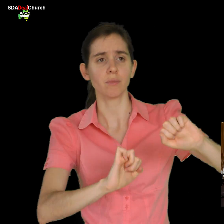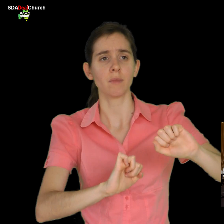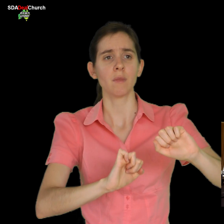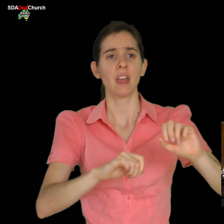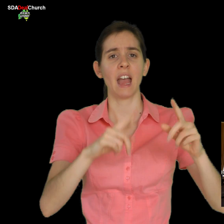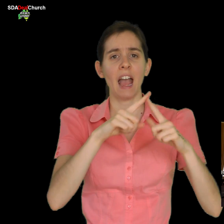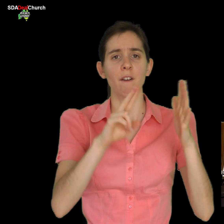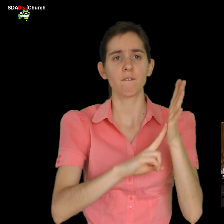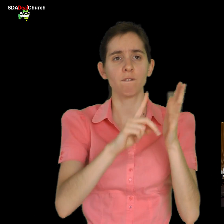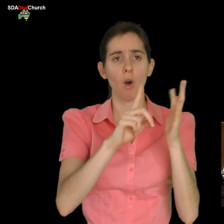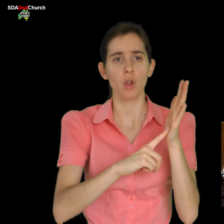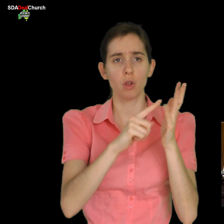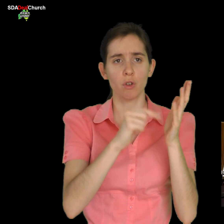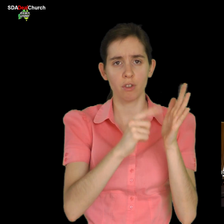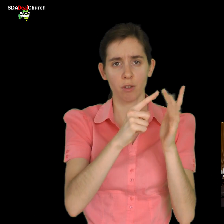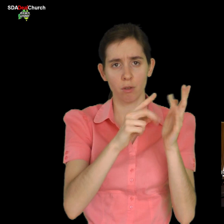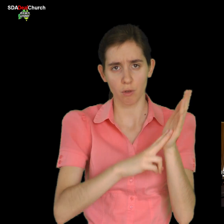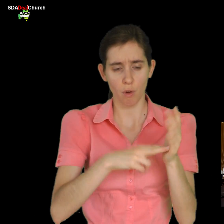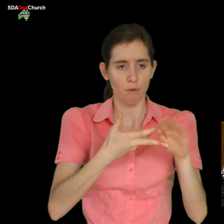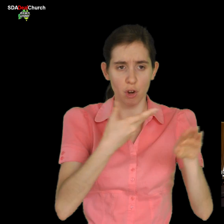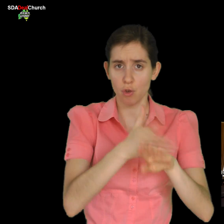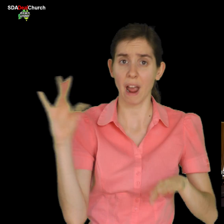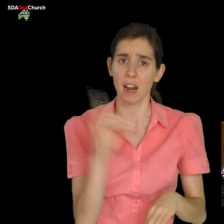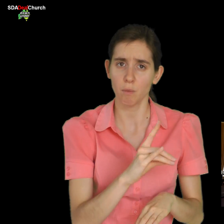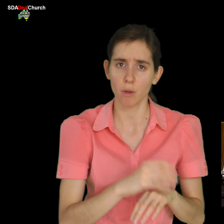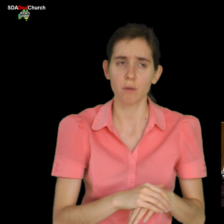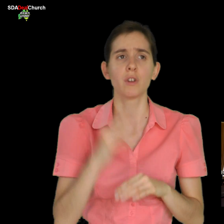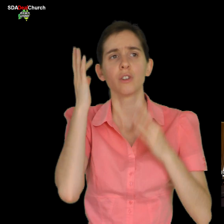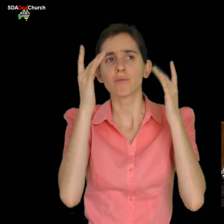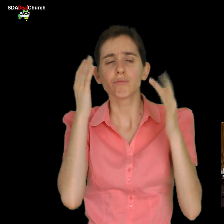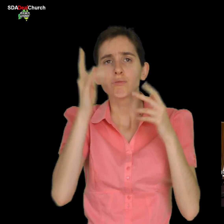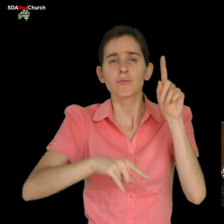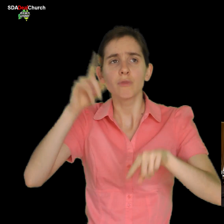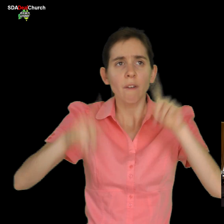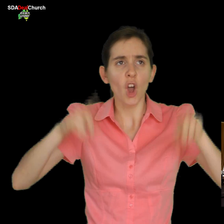organism. Consider the amazing diversity of the 2 million species discovered